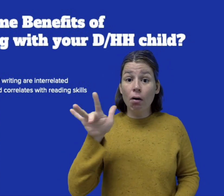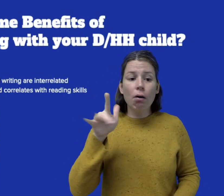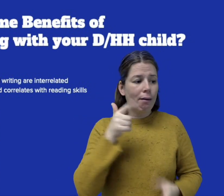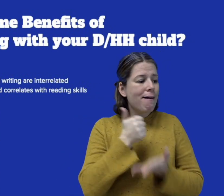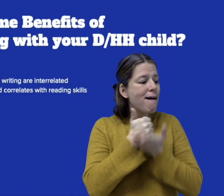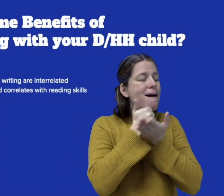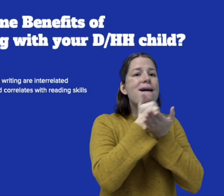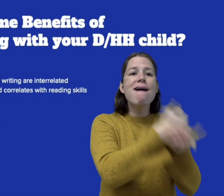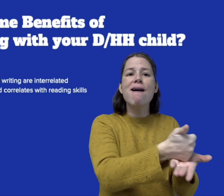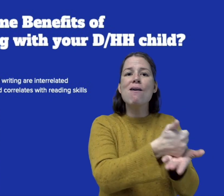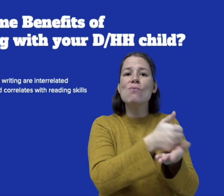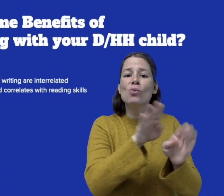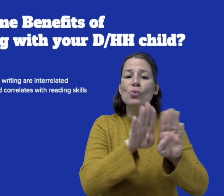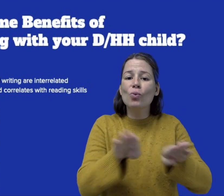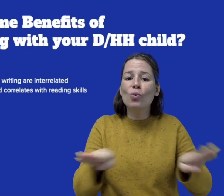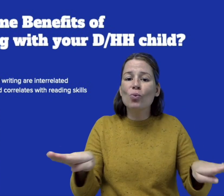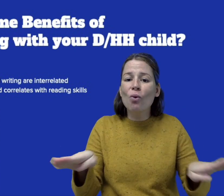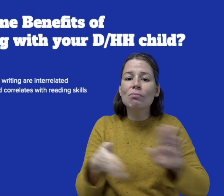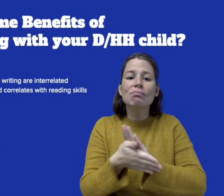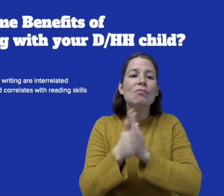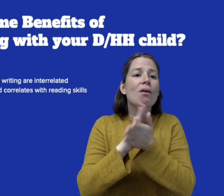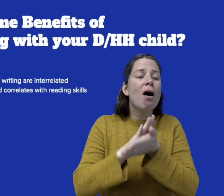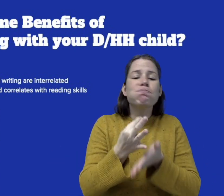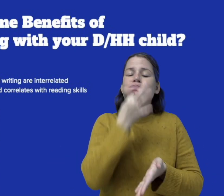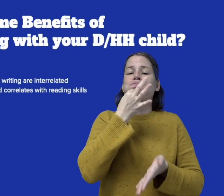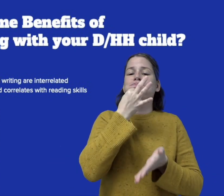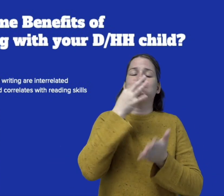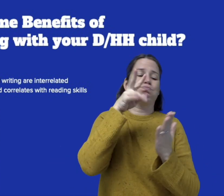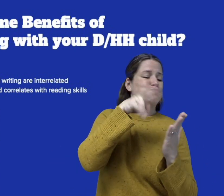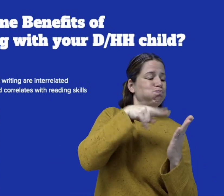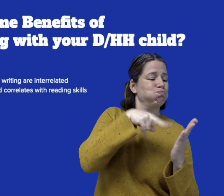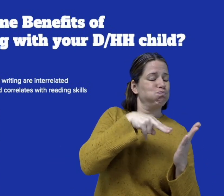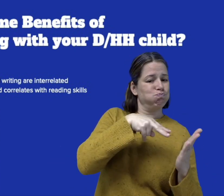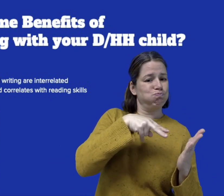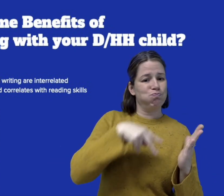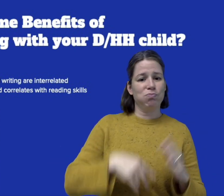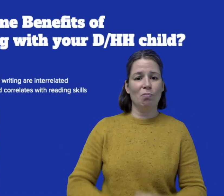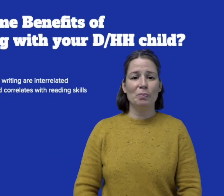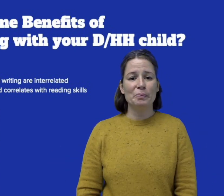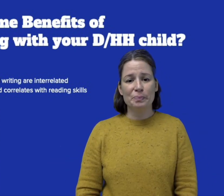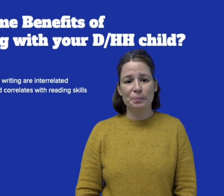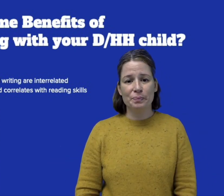First, early exposure to fingerspelling has been shown to help children become proficient readers.